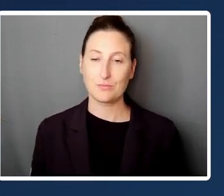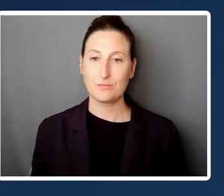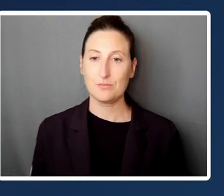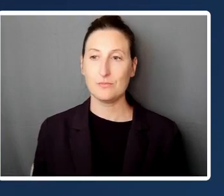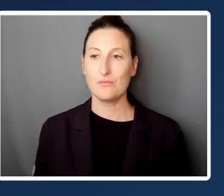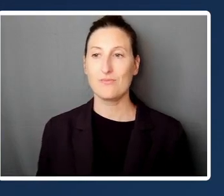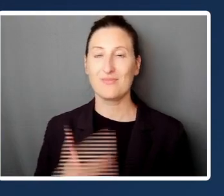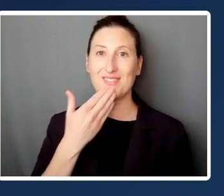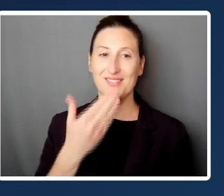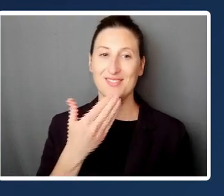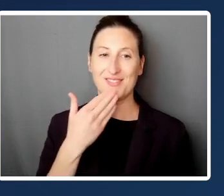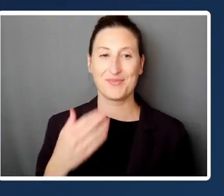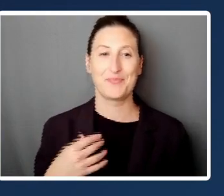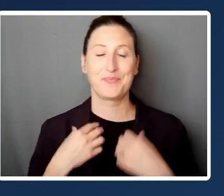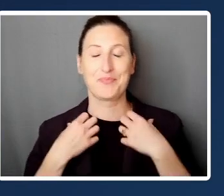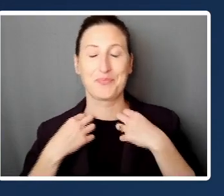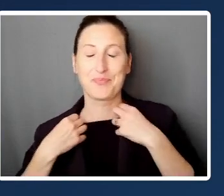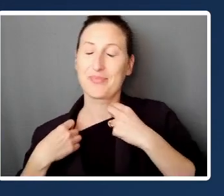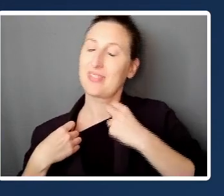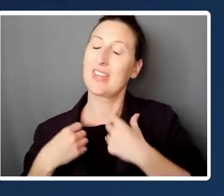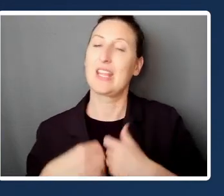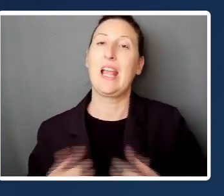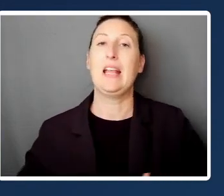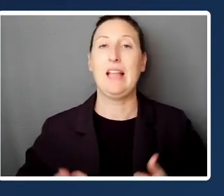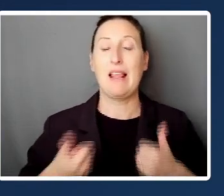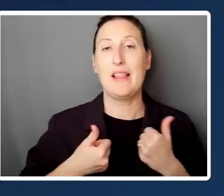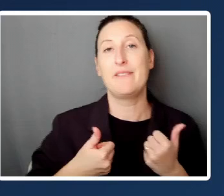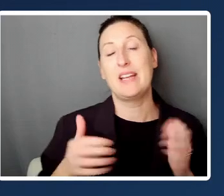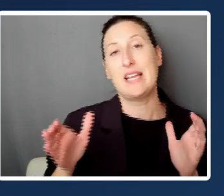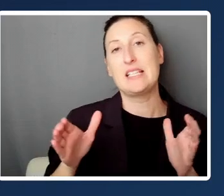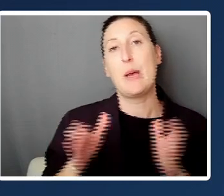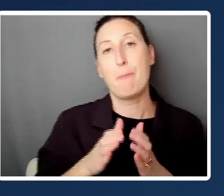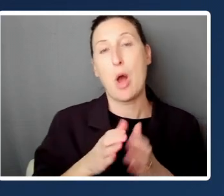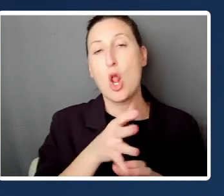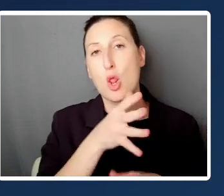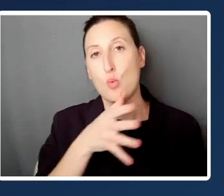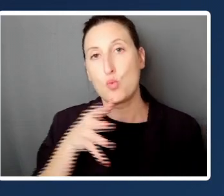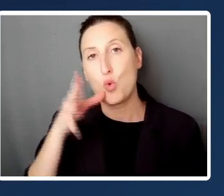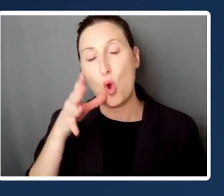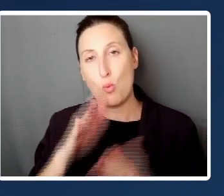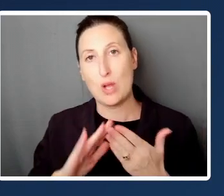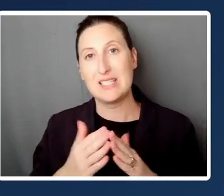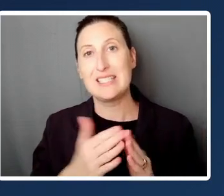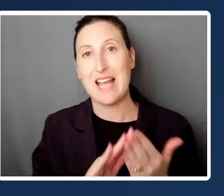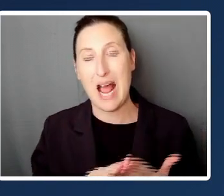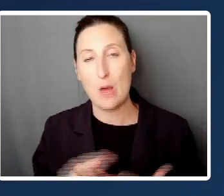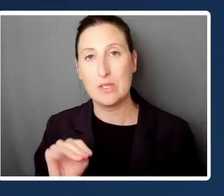in northern Michigan of about 2,300 residents, and a very small Spanish-speaking population